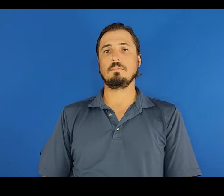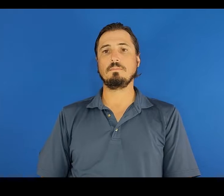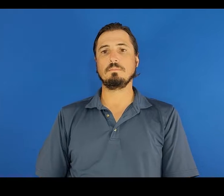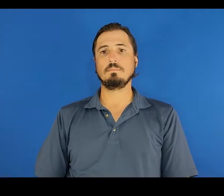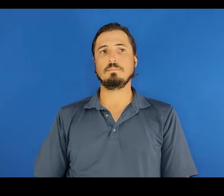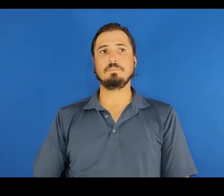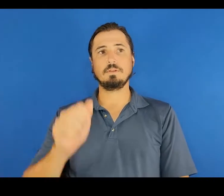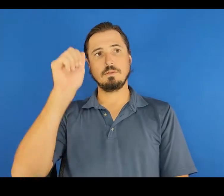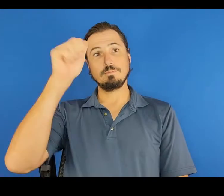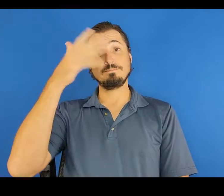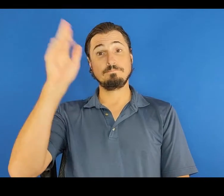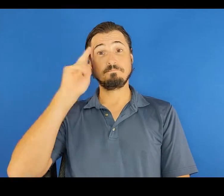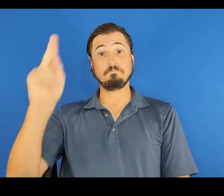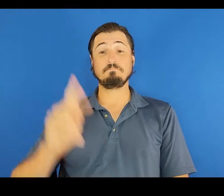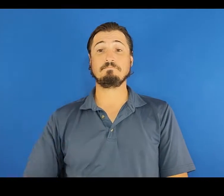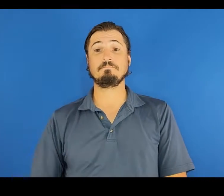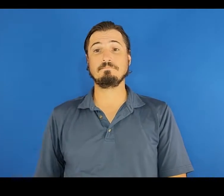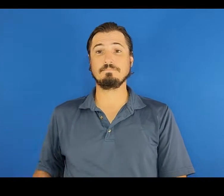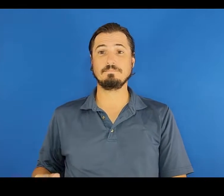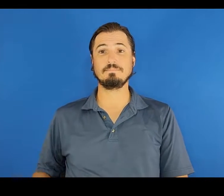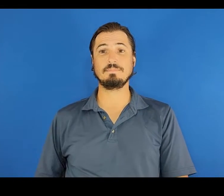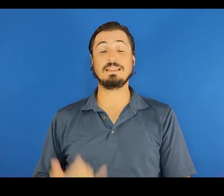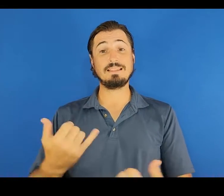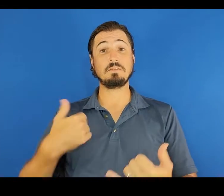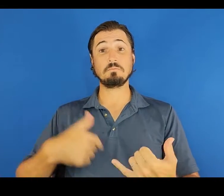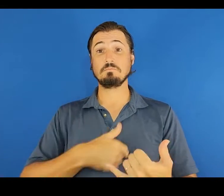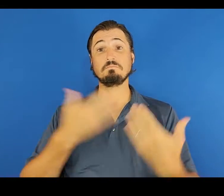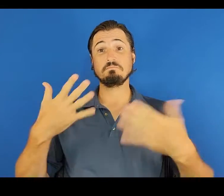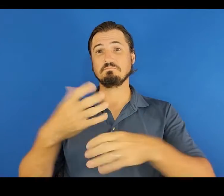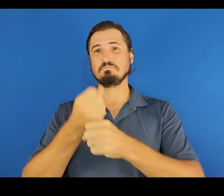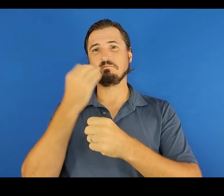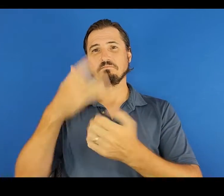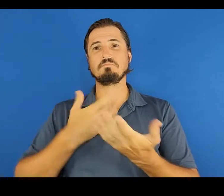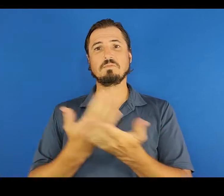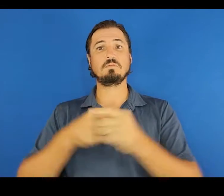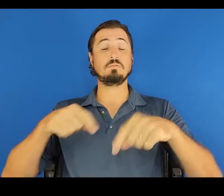Aloha Kaua‘i. This is your County of Kaua‘i briefing for Thursday, September 30